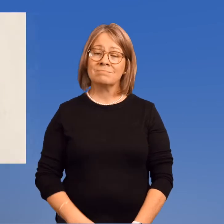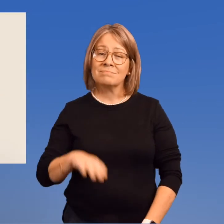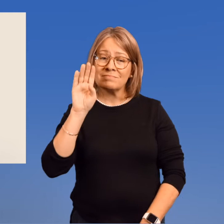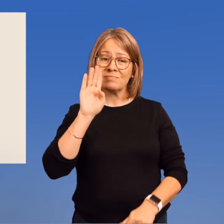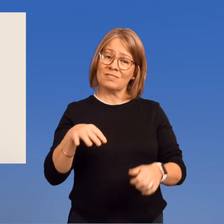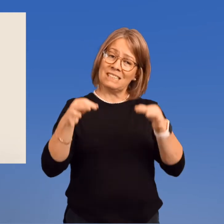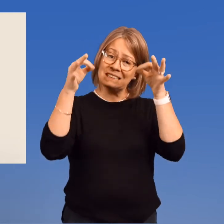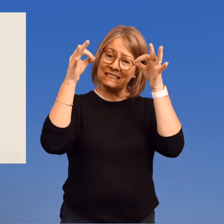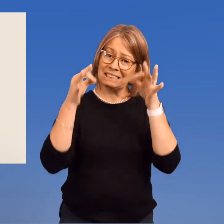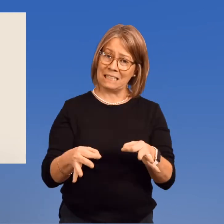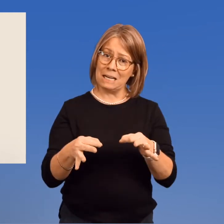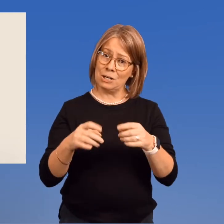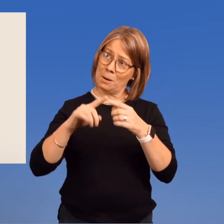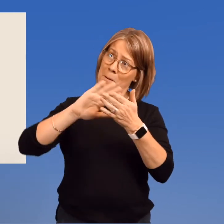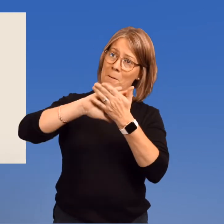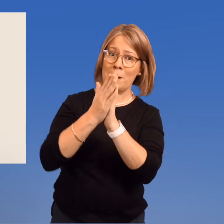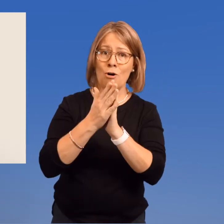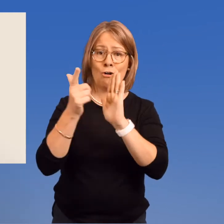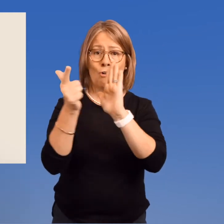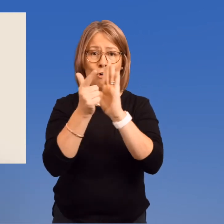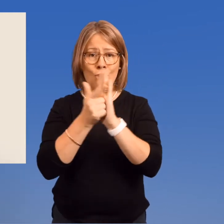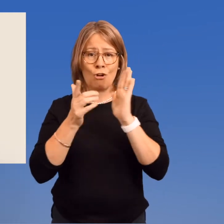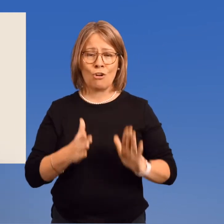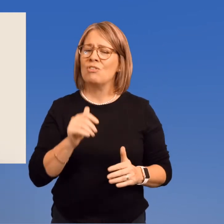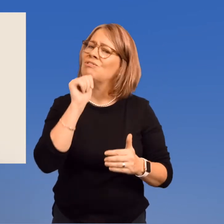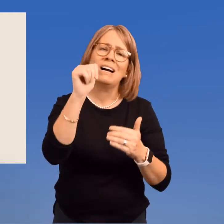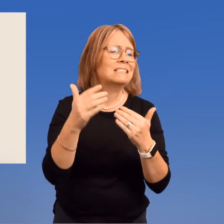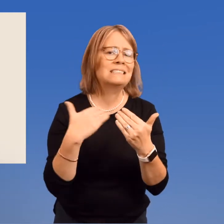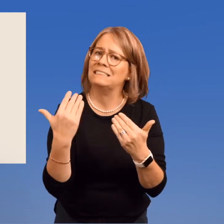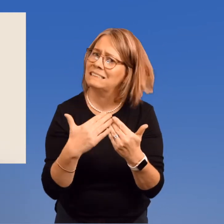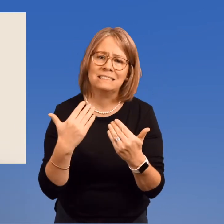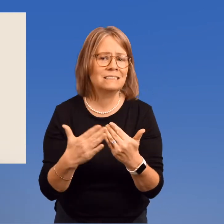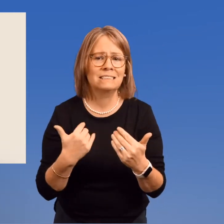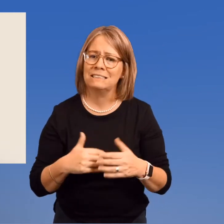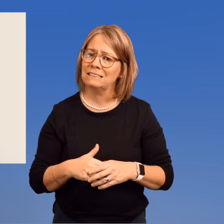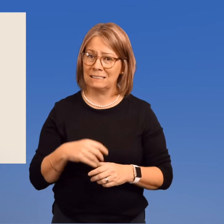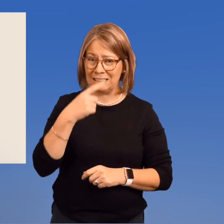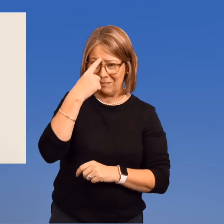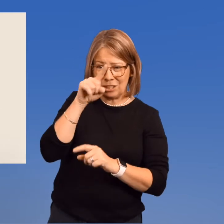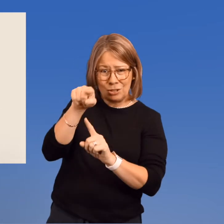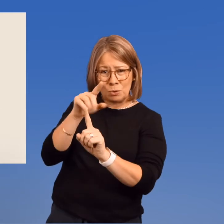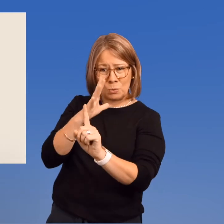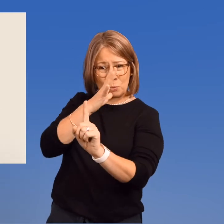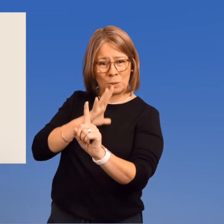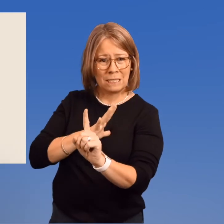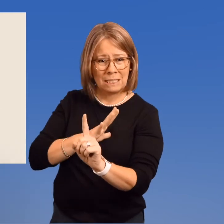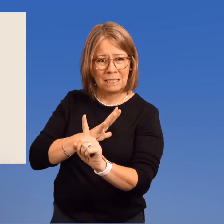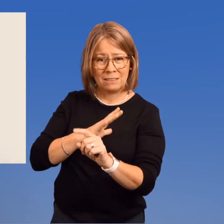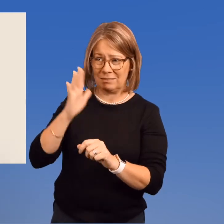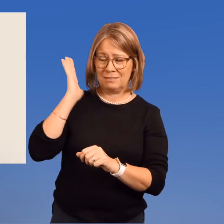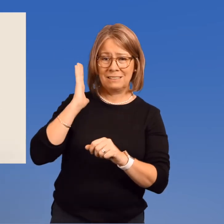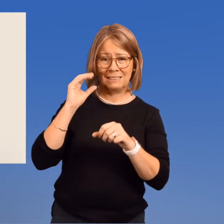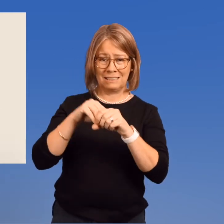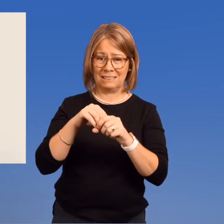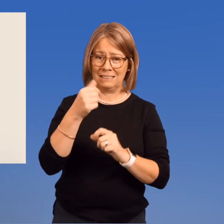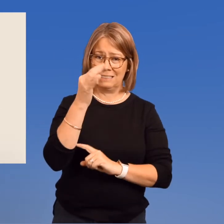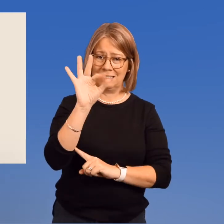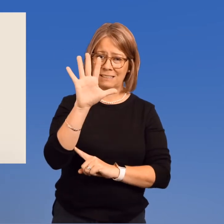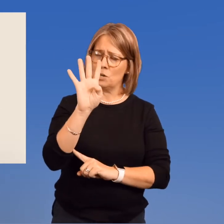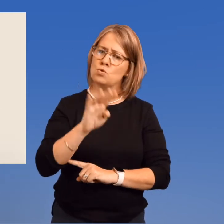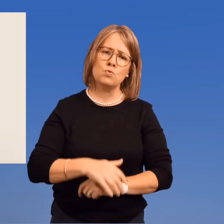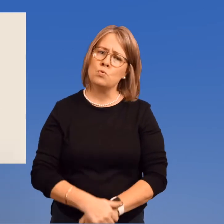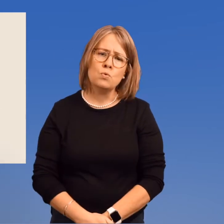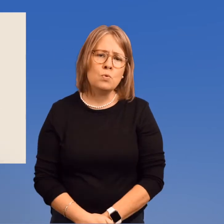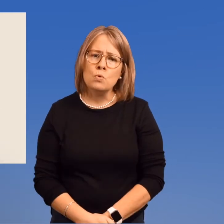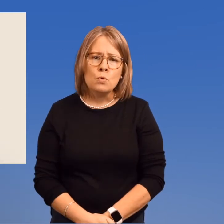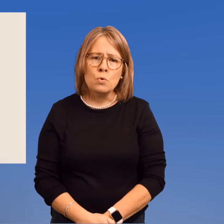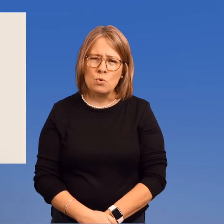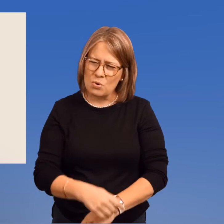But the decision to become a lawyer was not an easy one for a woman to make in 1954.